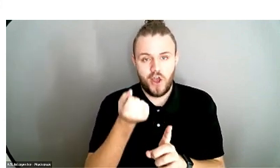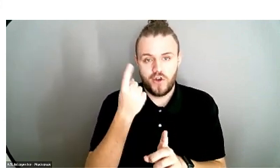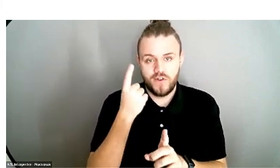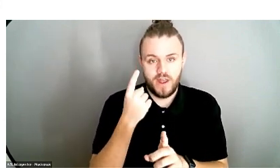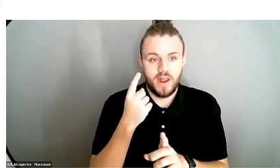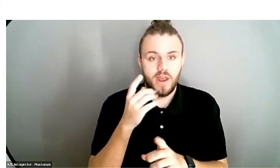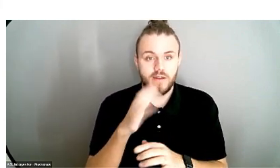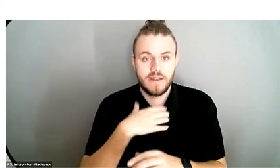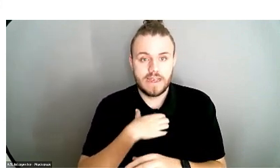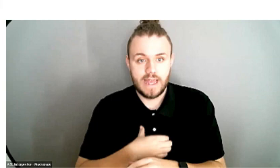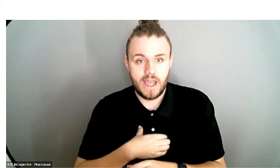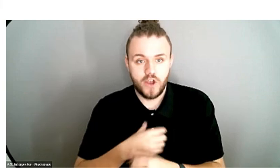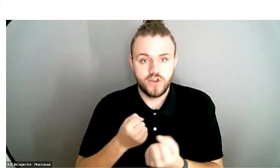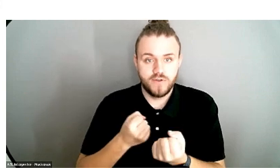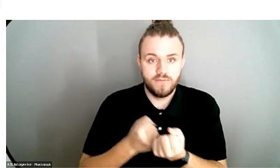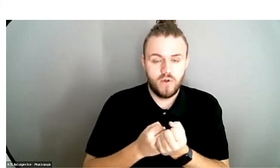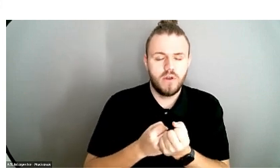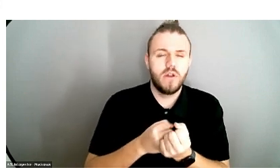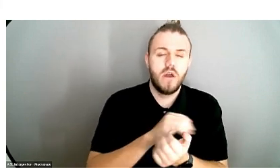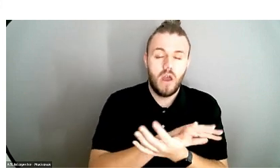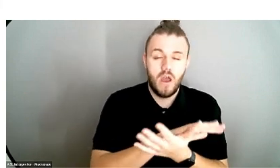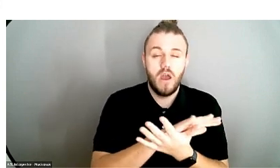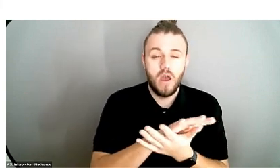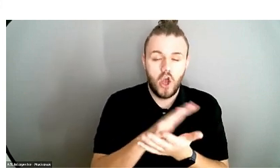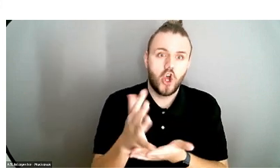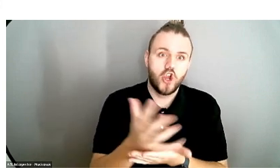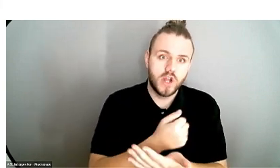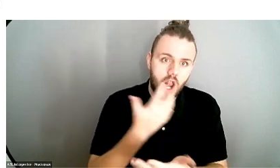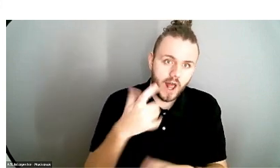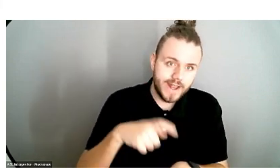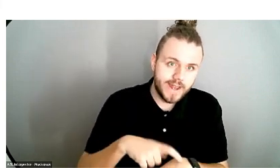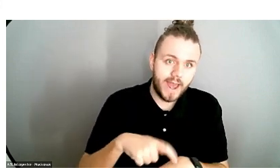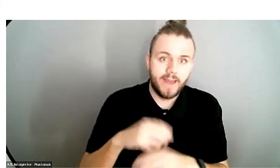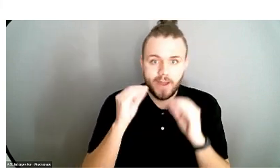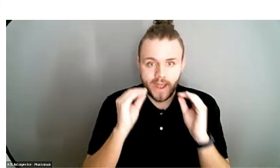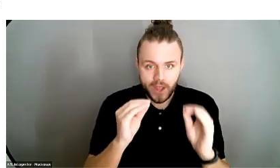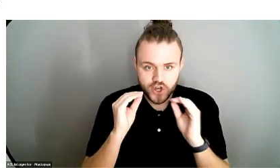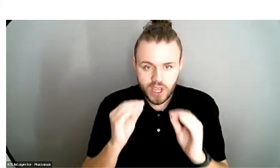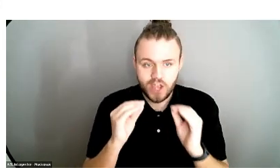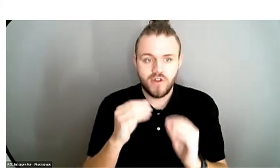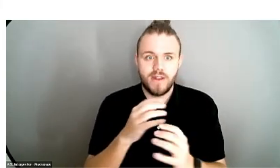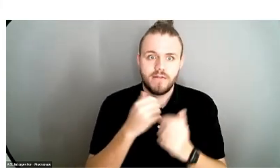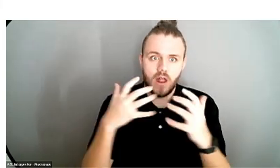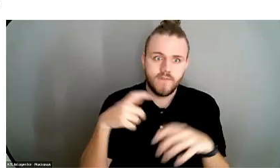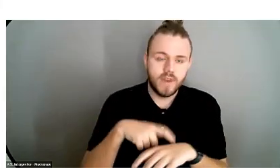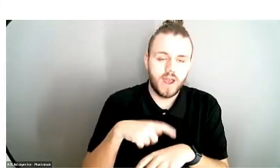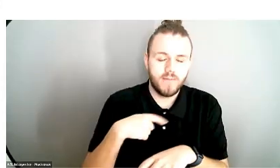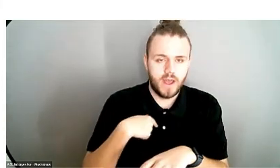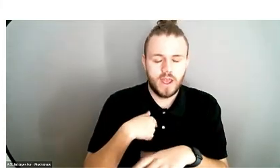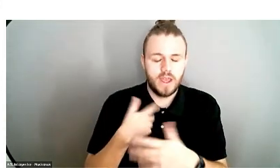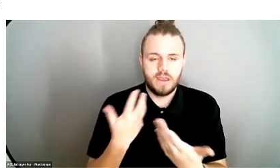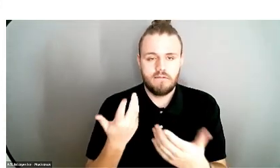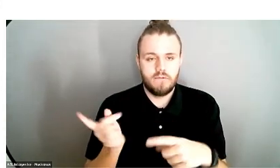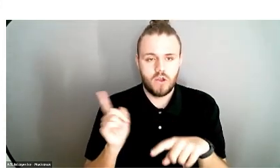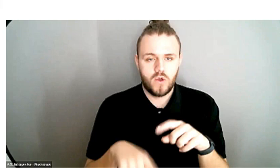and support and all of this took a lot of time and a lot of education and a lot of times things that I couldn't actually bill for,